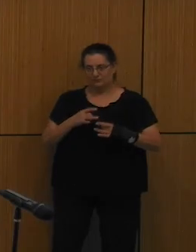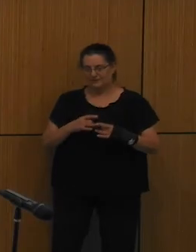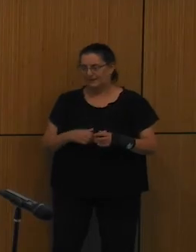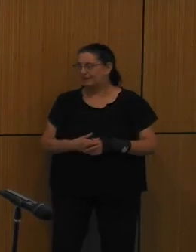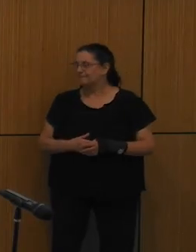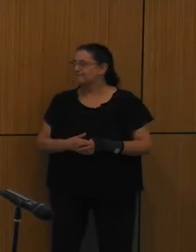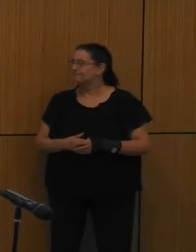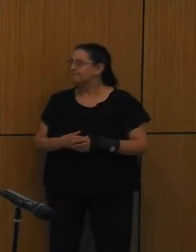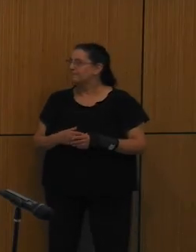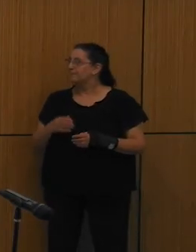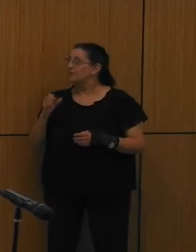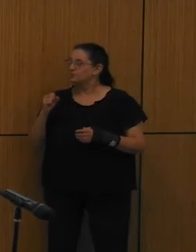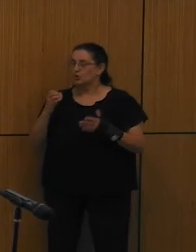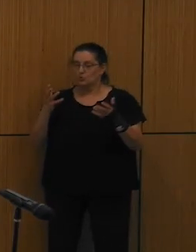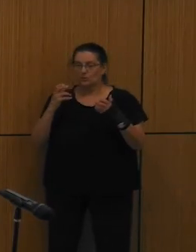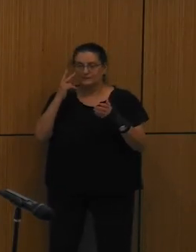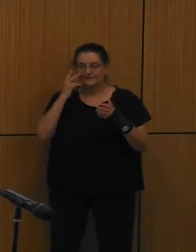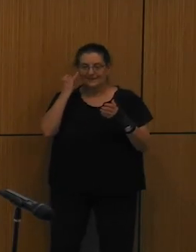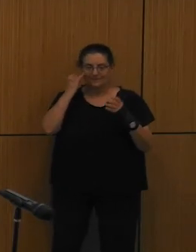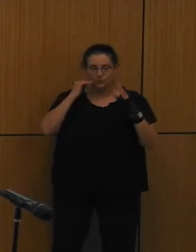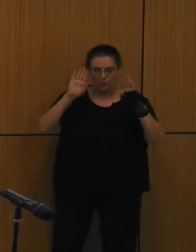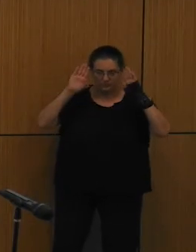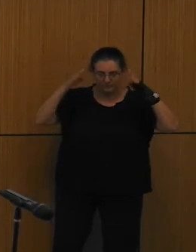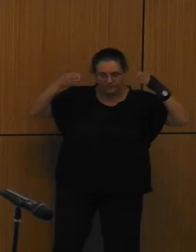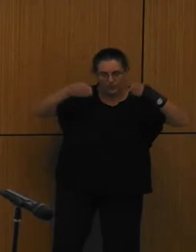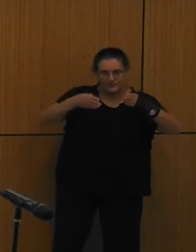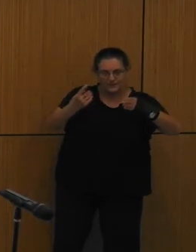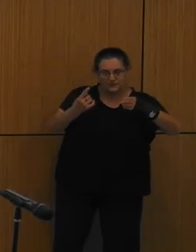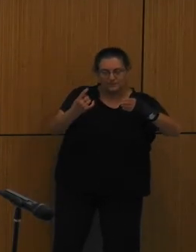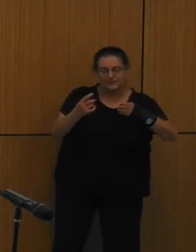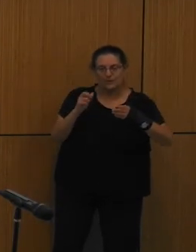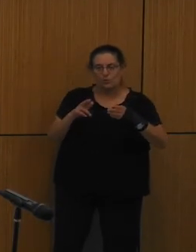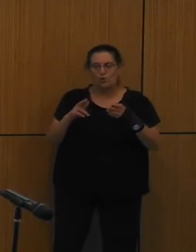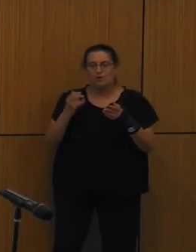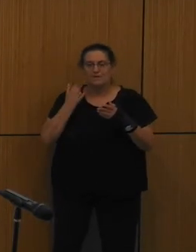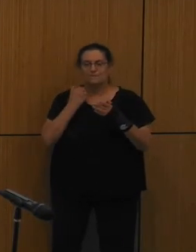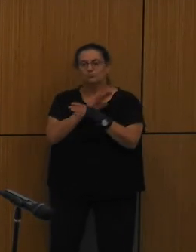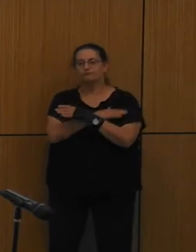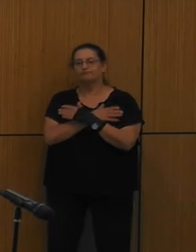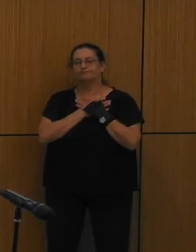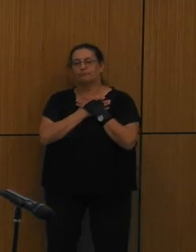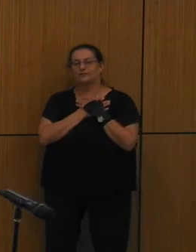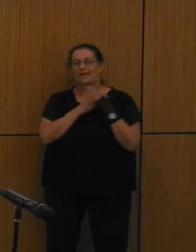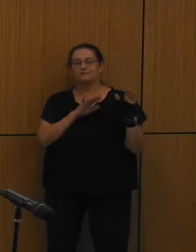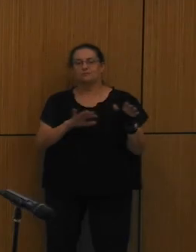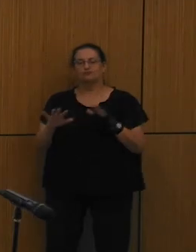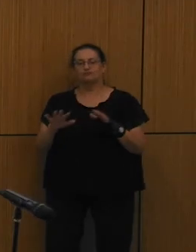you know, concentration or stress, you can induce a little bit of, detectable visual change in that EEG signal.